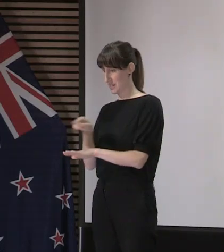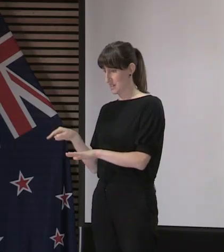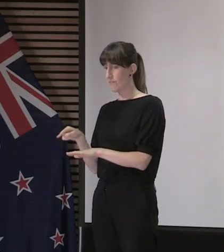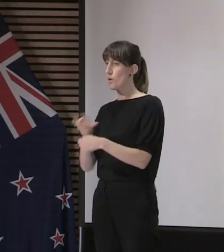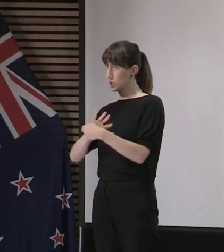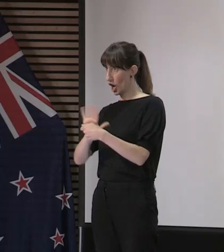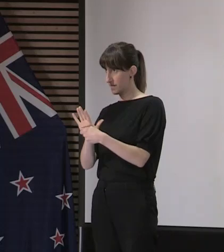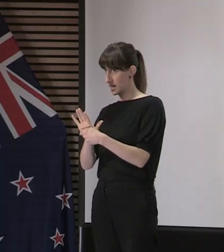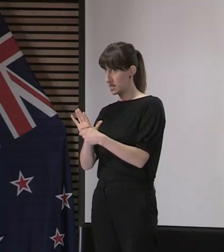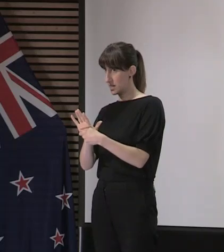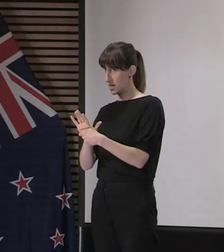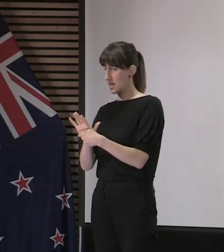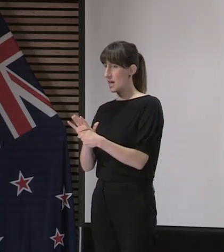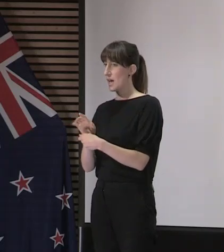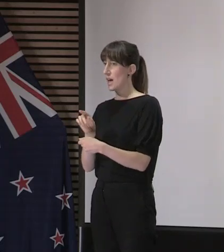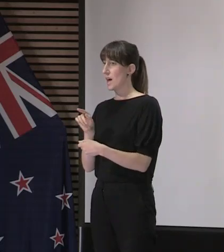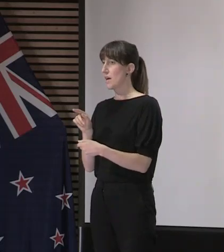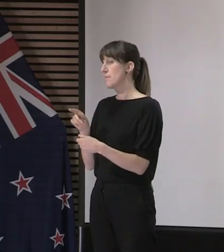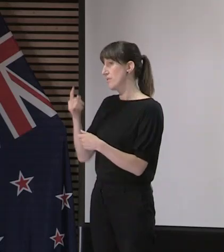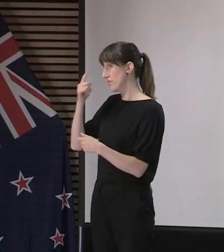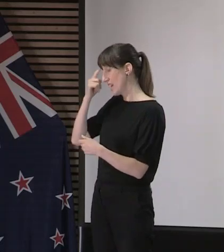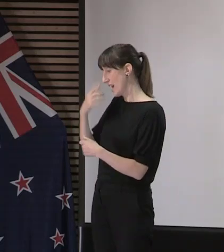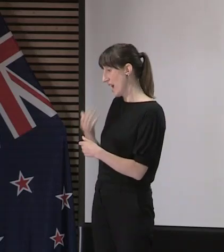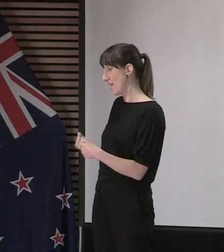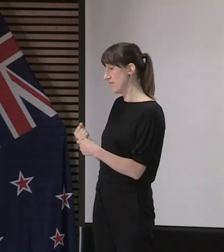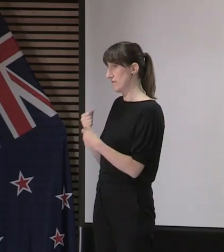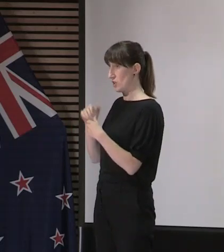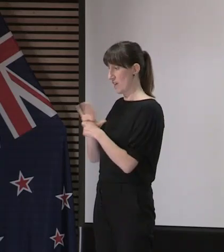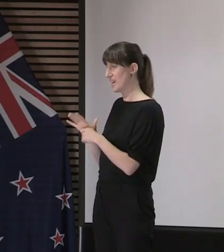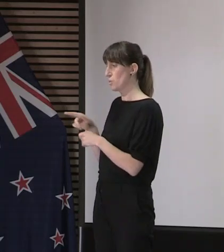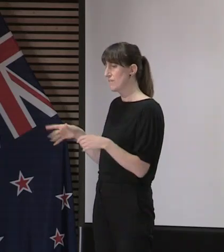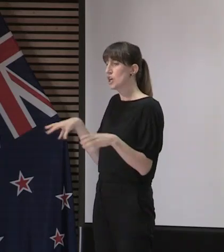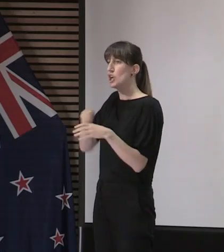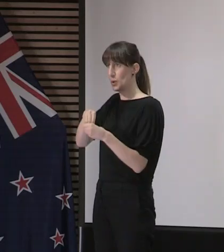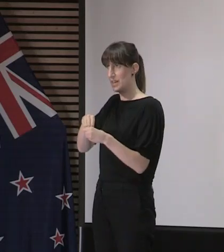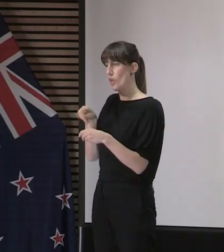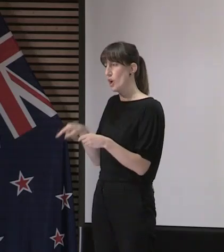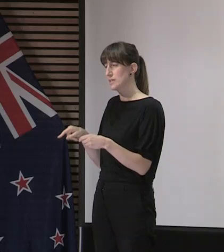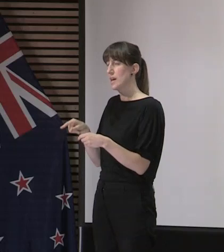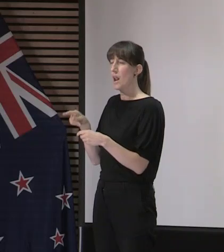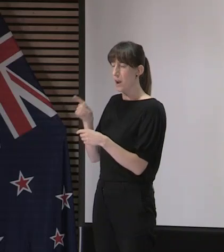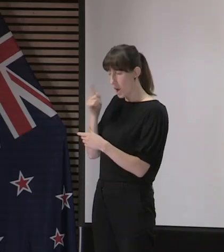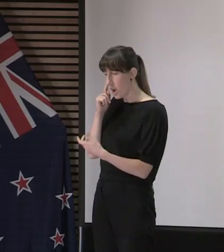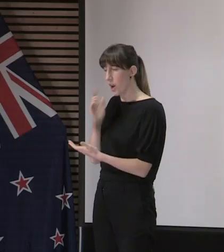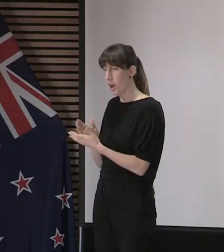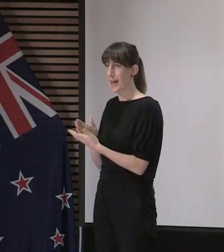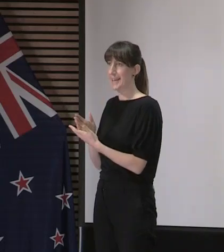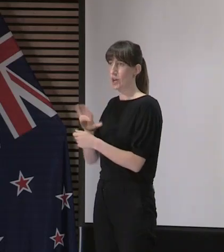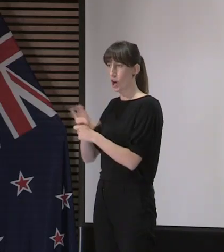quite inclusive in terms of our deaths that we have classified as COVID-19,